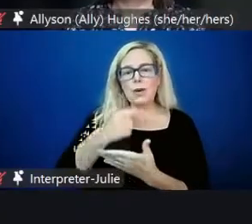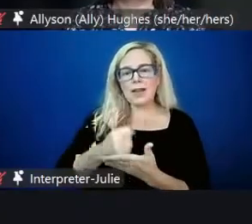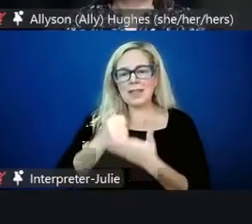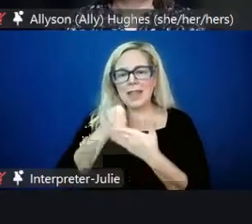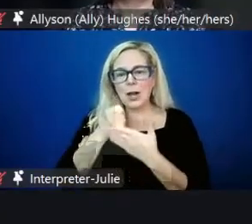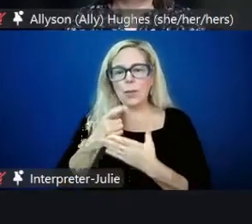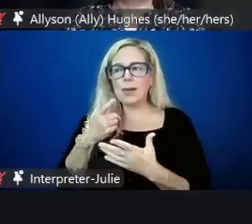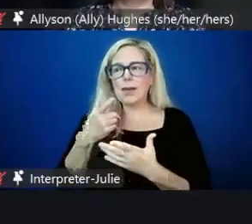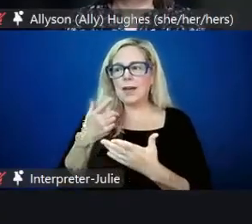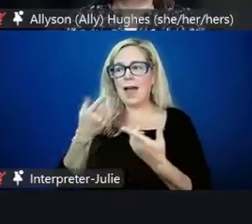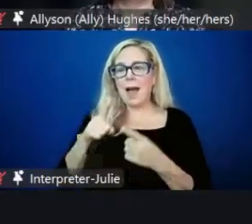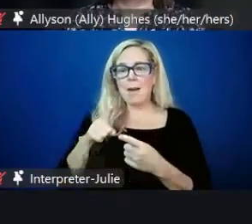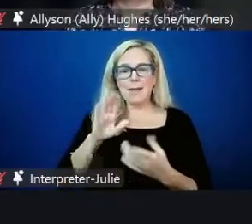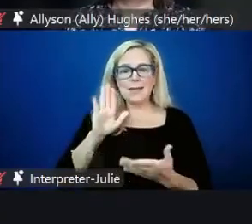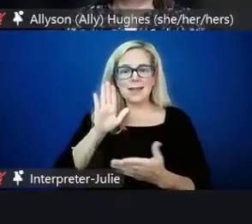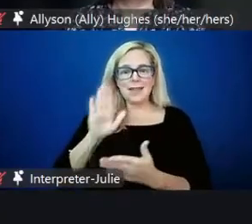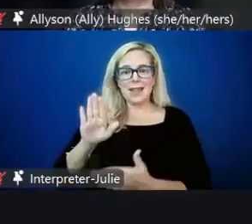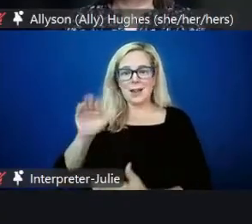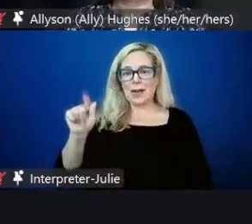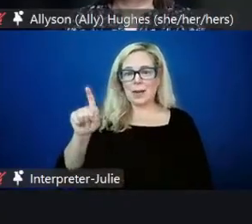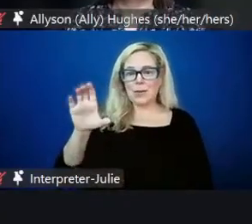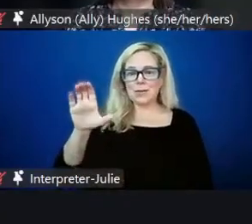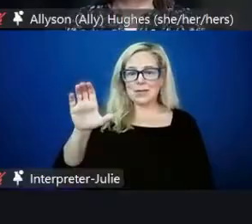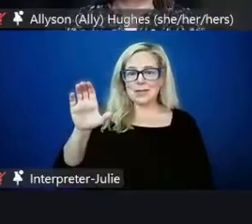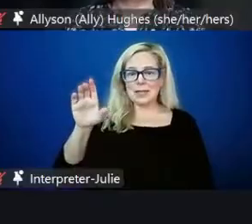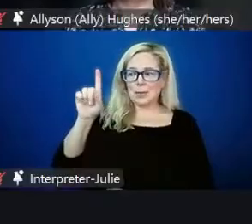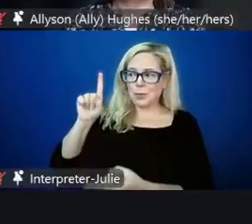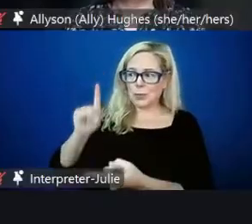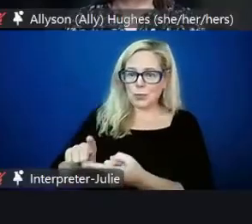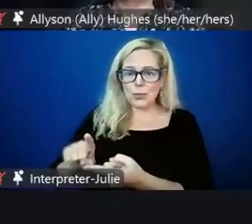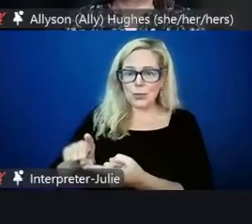lessened dysphoria or more physical and emotional comfort.